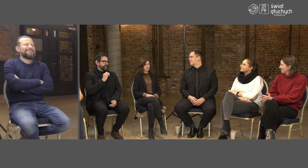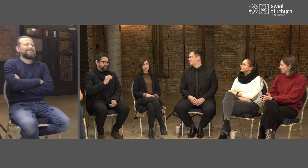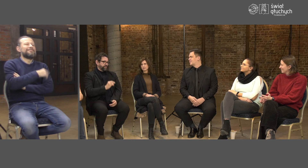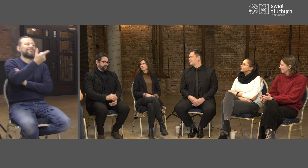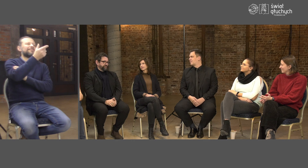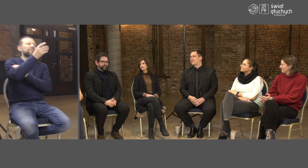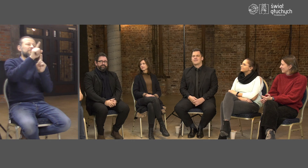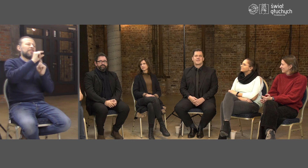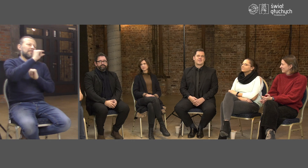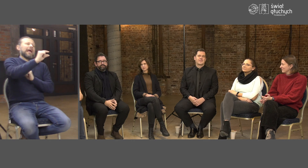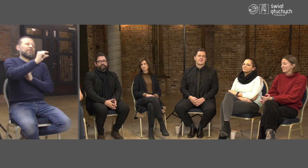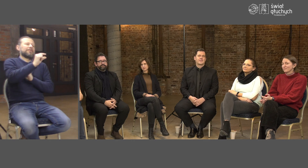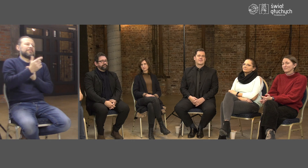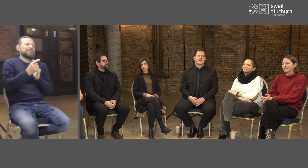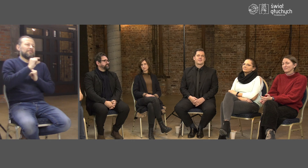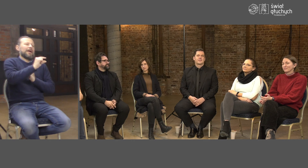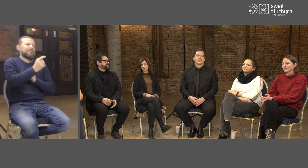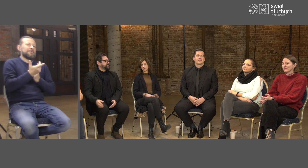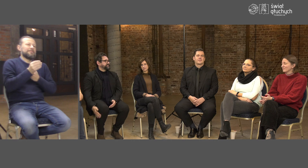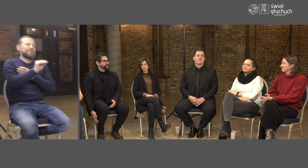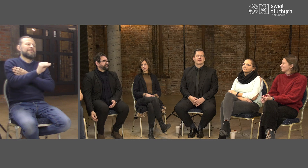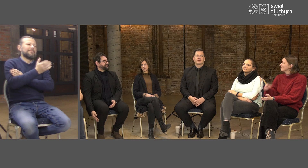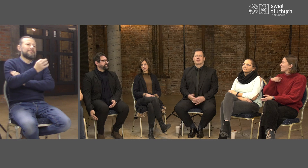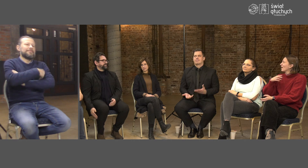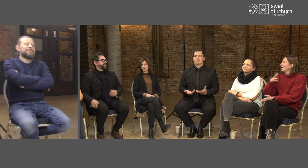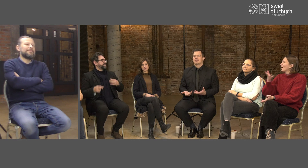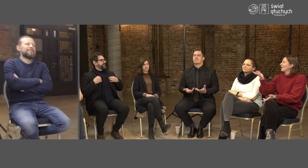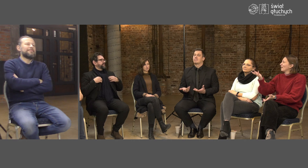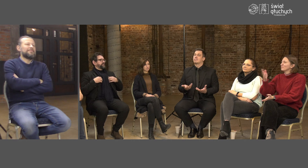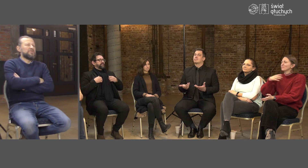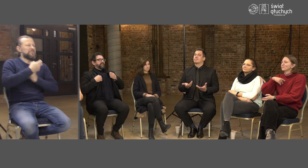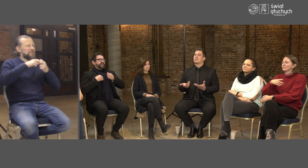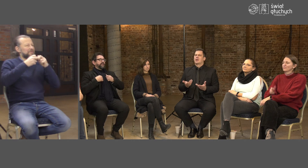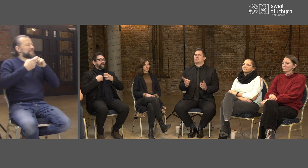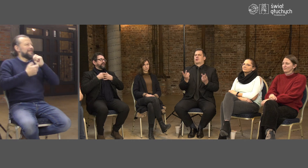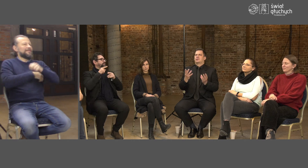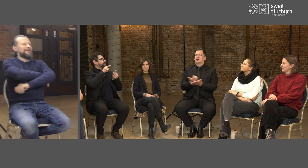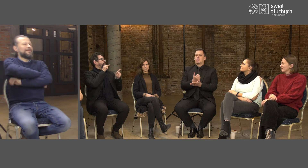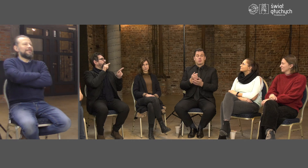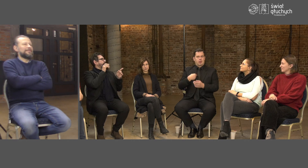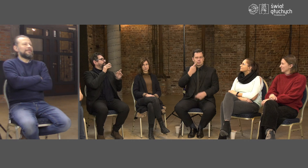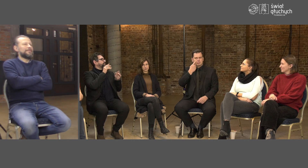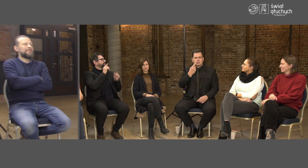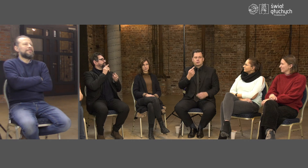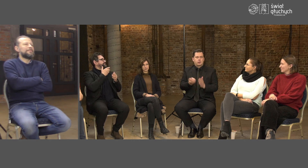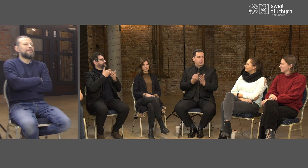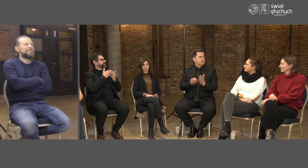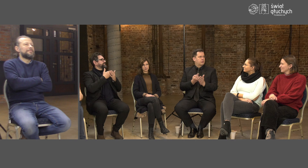[Michał] Lowercase "d" should be included too. [Eugeniusz] No. It also applies to lowercase "d." [Tomek] So... [Eugeniusz] This is a problem. [Tomek] Where did this come from?